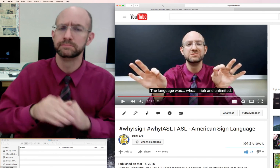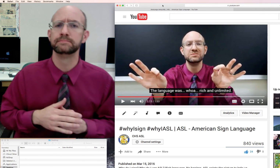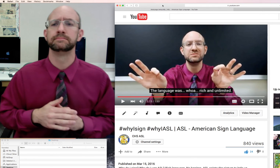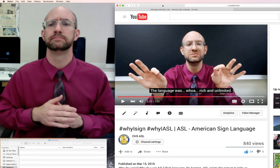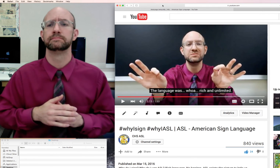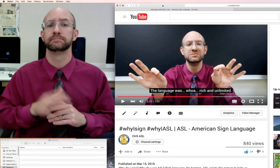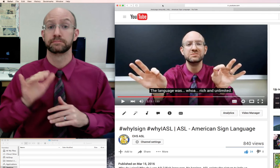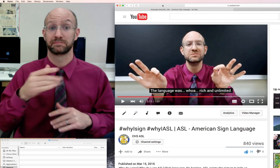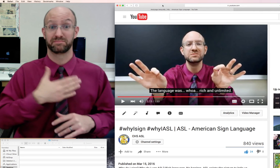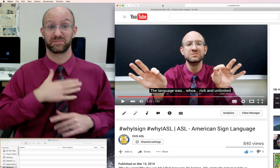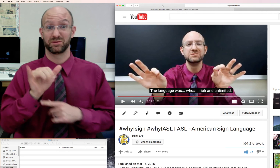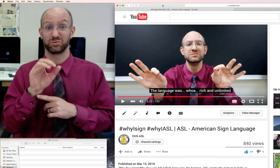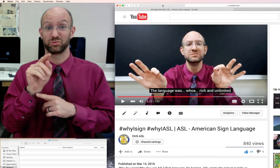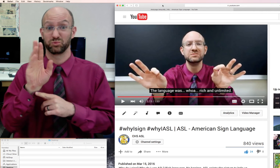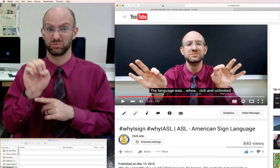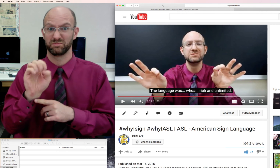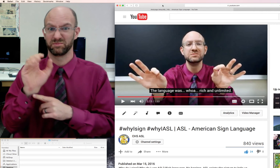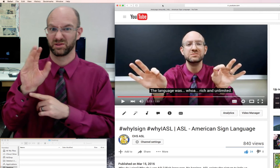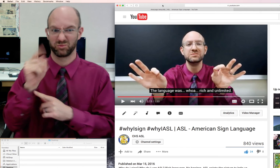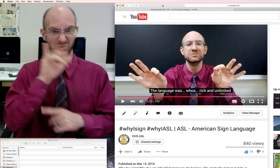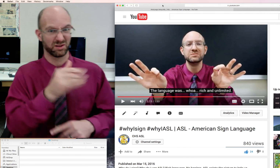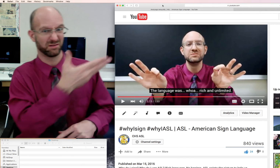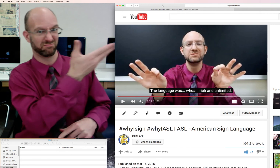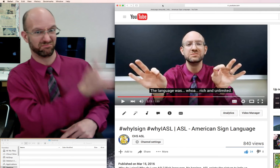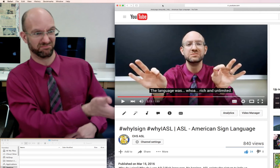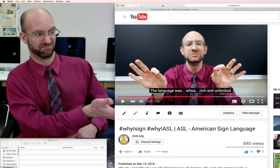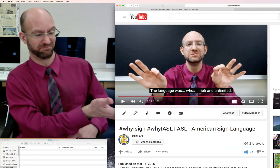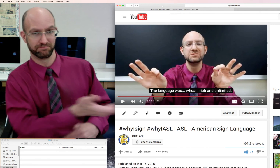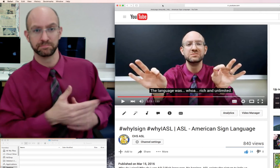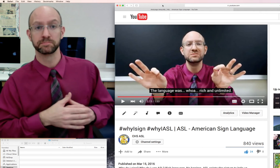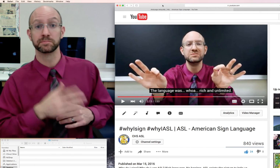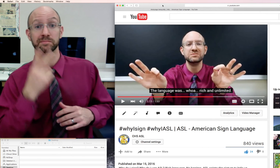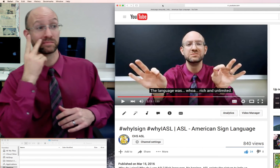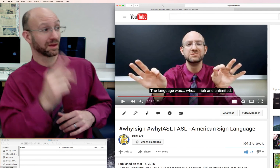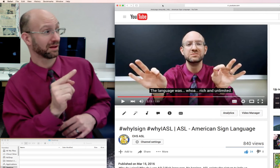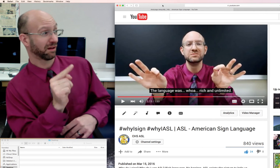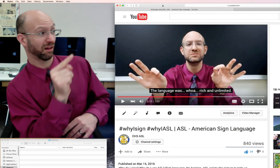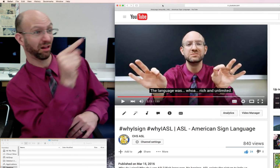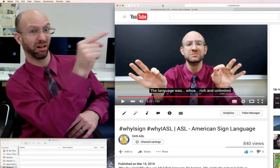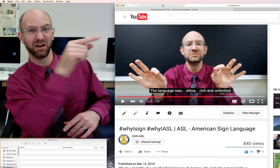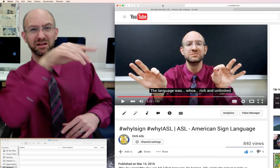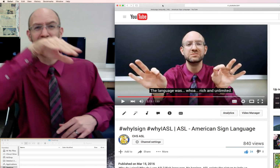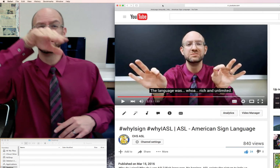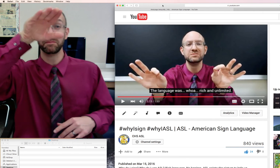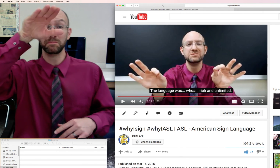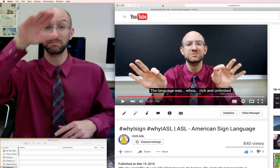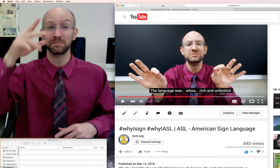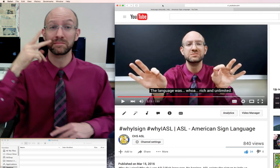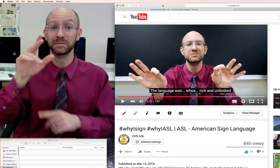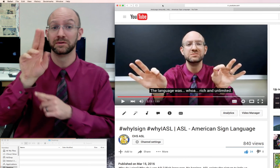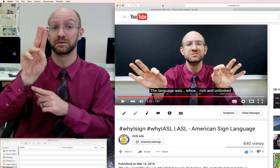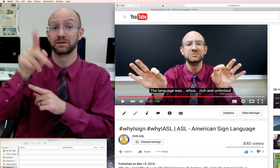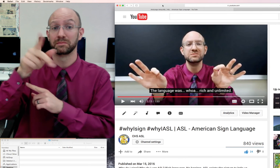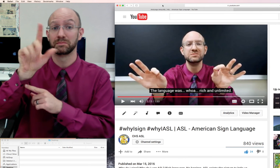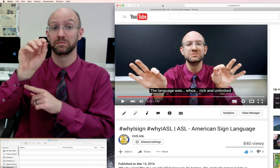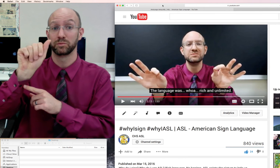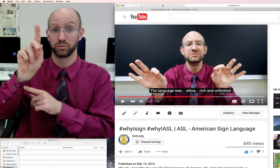That is what my Youtube account looks like. You will see at the far right at the top, where it says, "Upload."